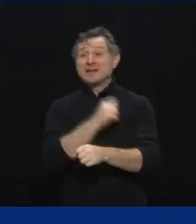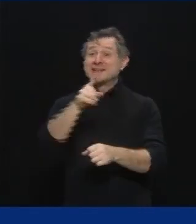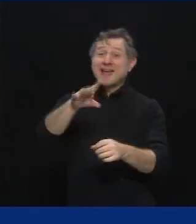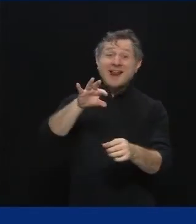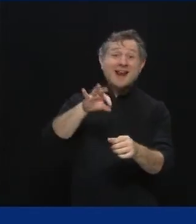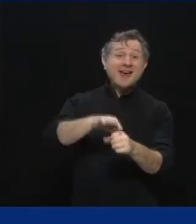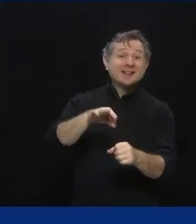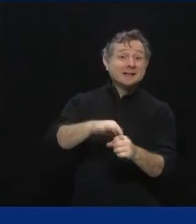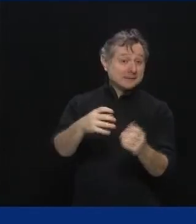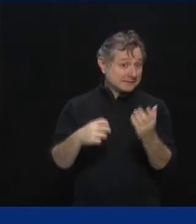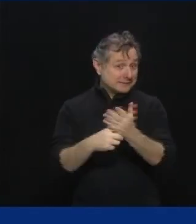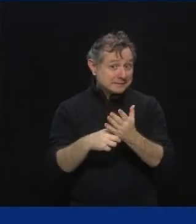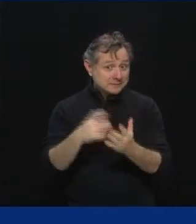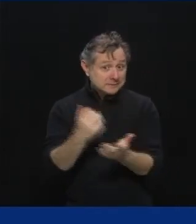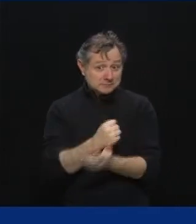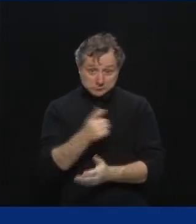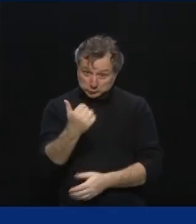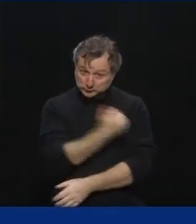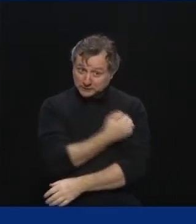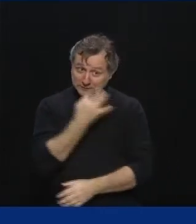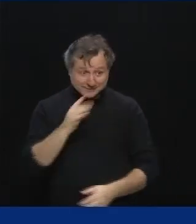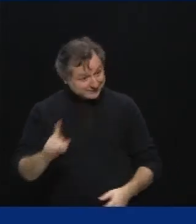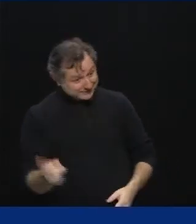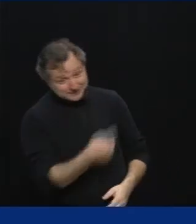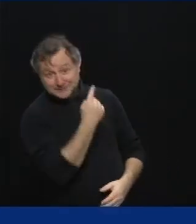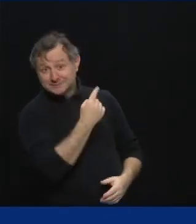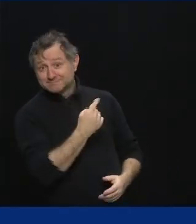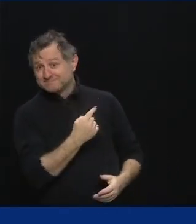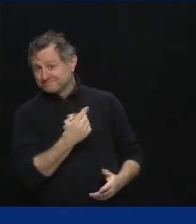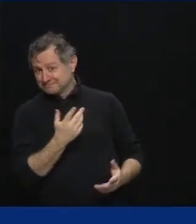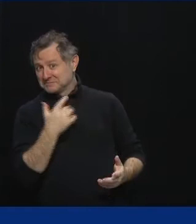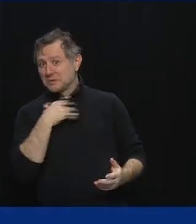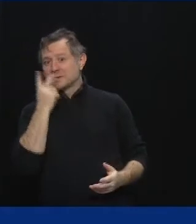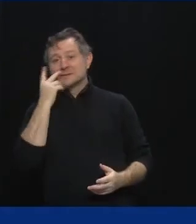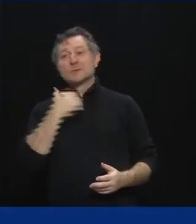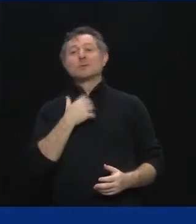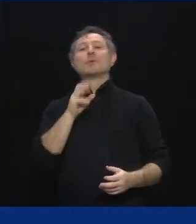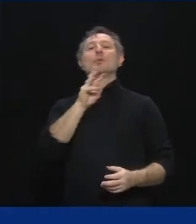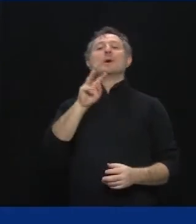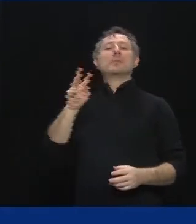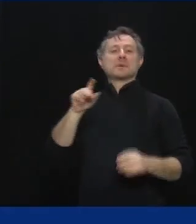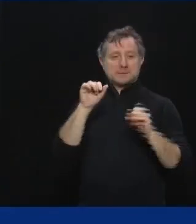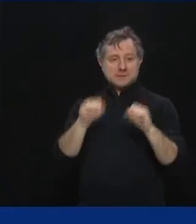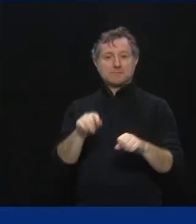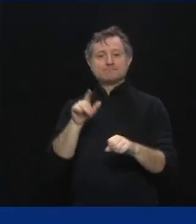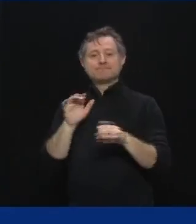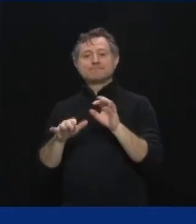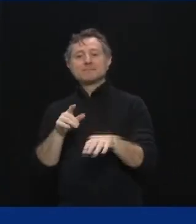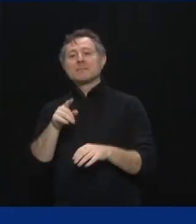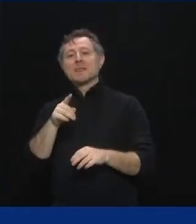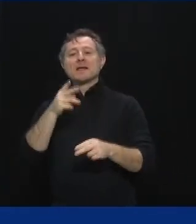SO WE LOVE OUR FOOTBALL GAMES. IF WE CAN STILL CONTINUE A FEW MORE WEEKS OF WINNING TICKETS, WHY NOT ENTER THIS.